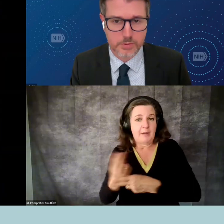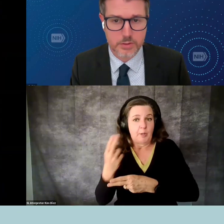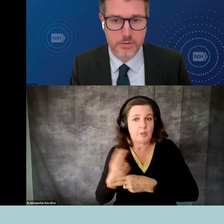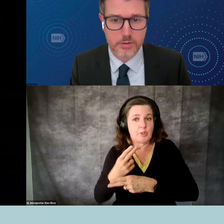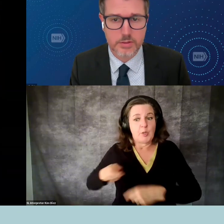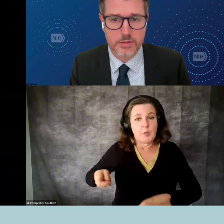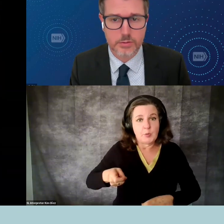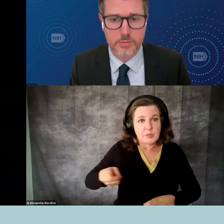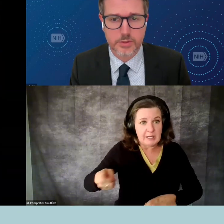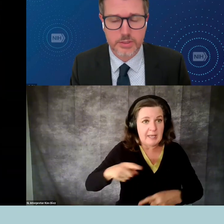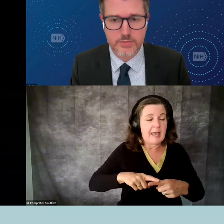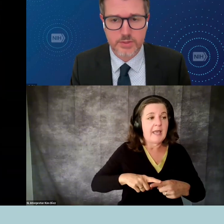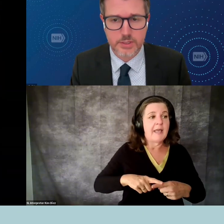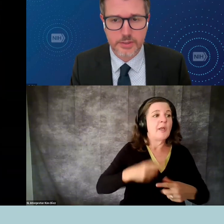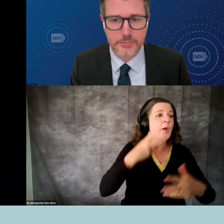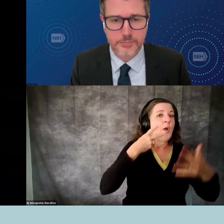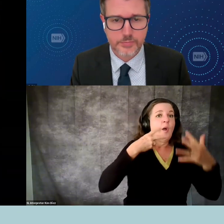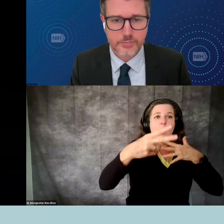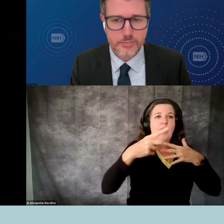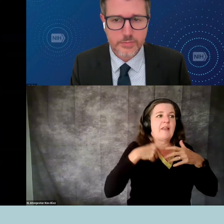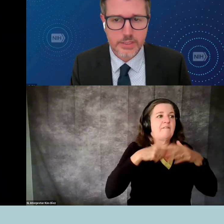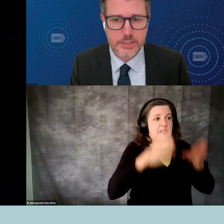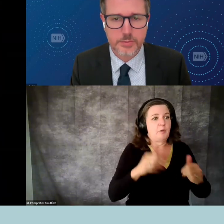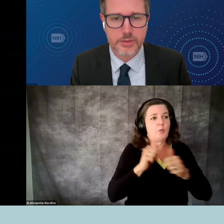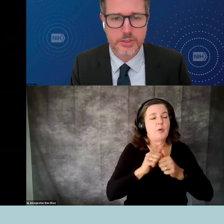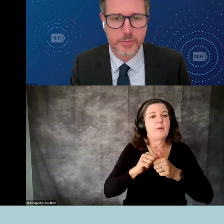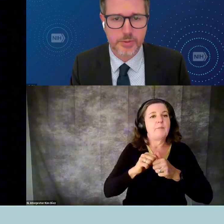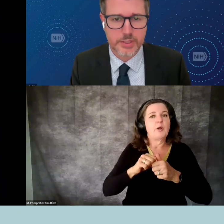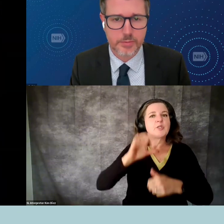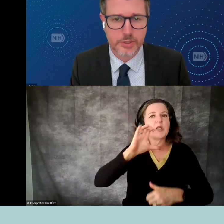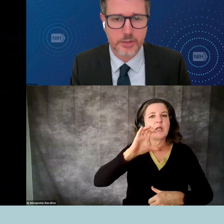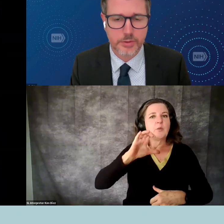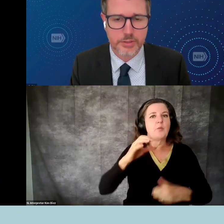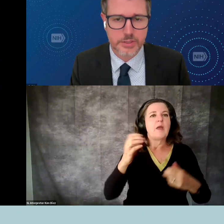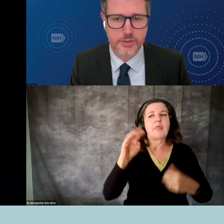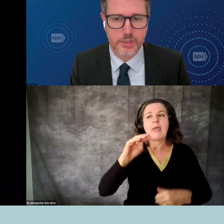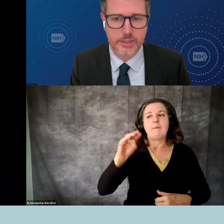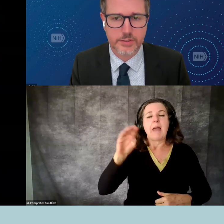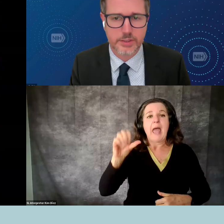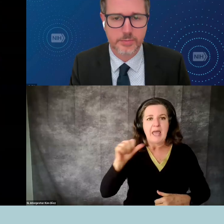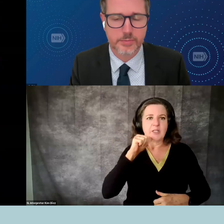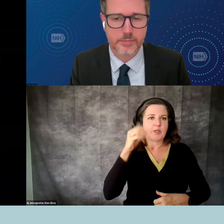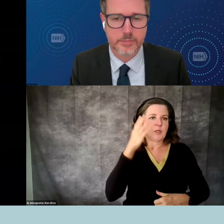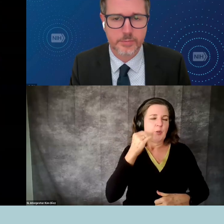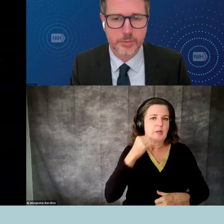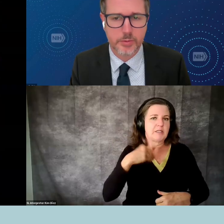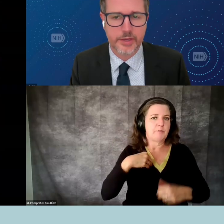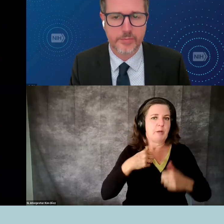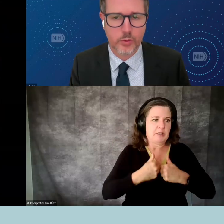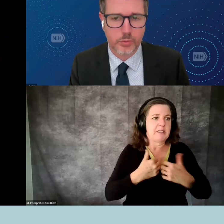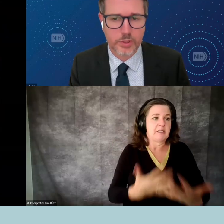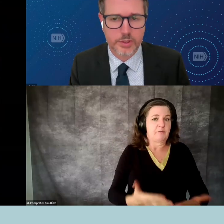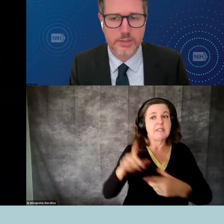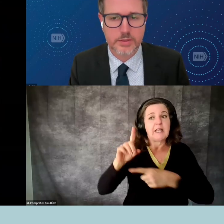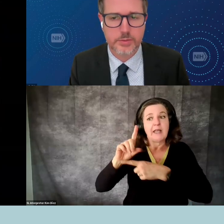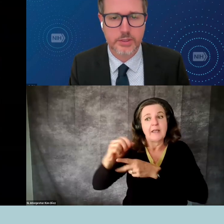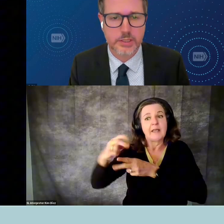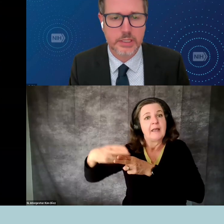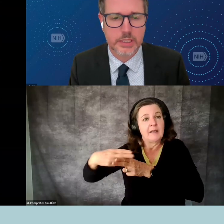with multiple sclerosis who experiences fatigue. Disabilities may be temporary or persist for a lifetime. People may have more than one disability,